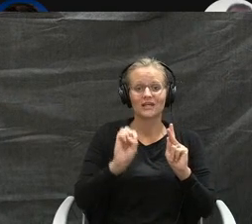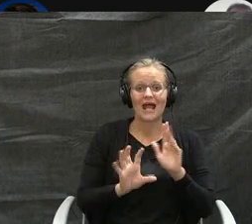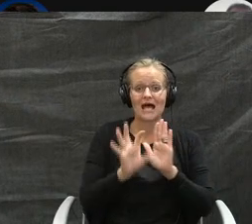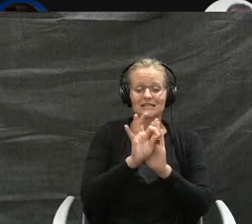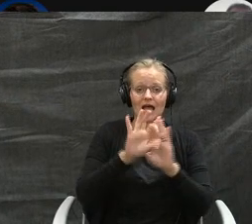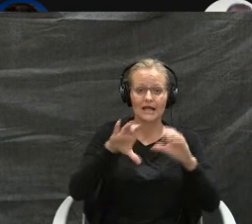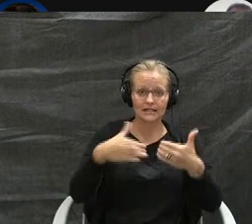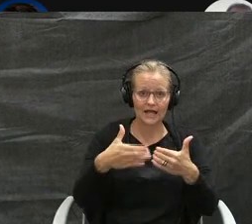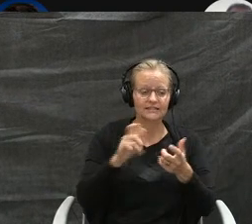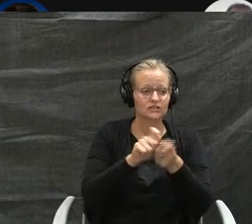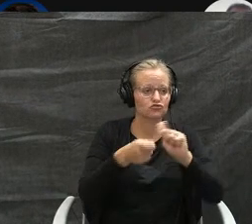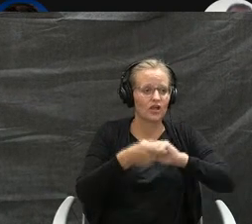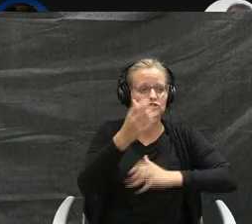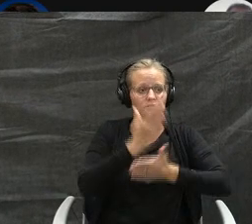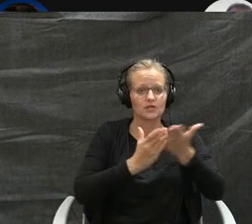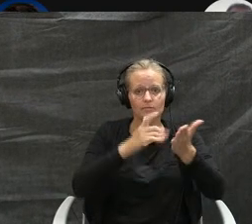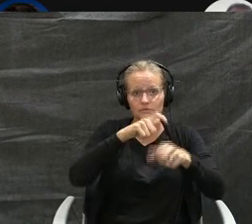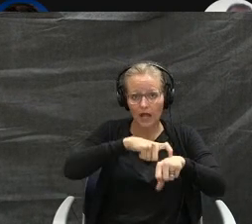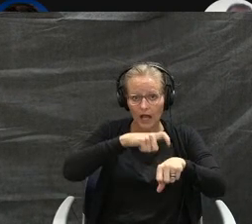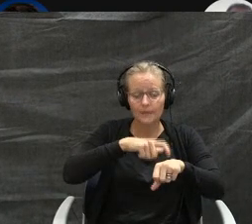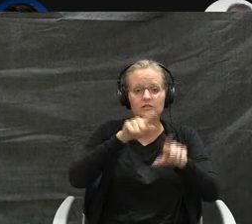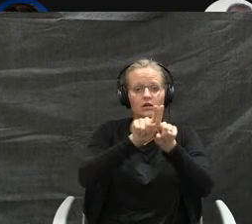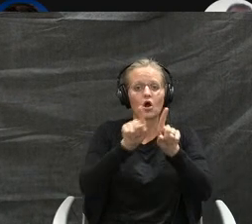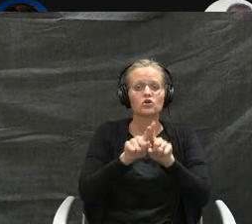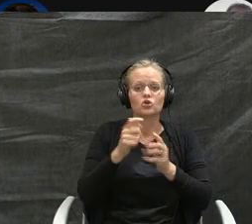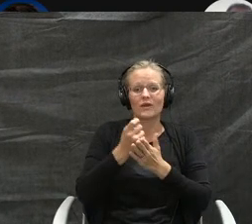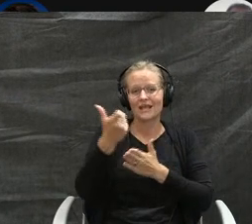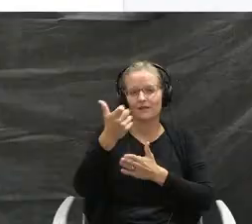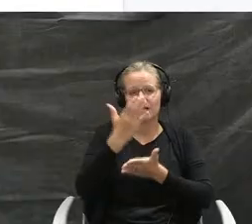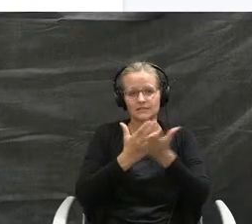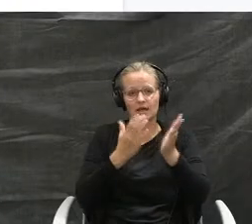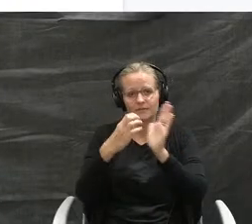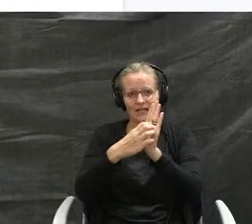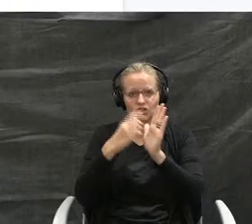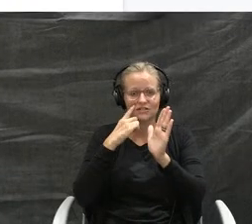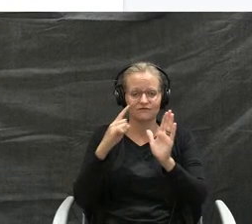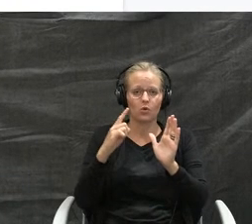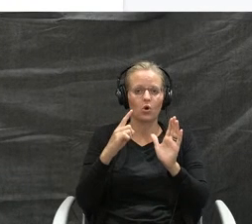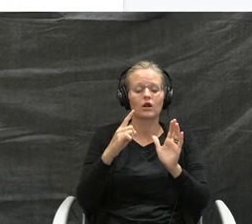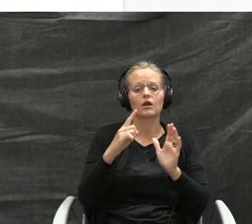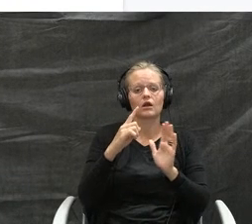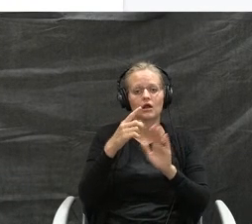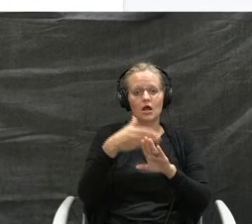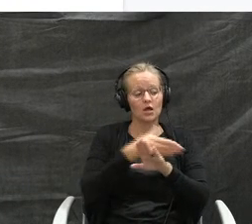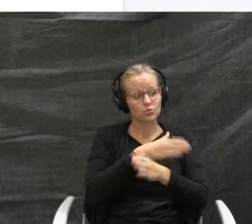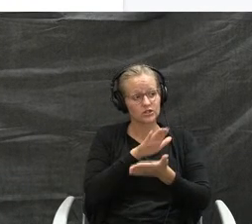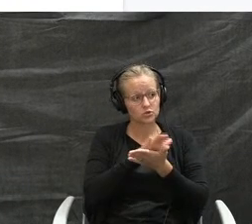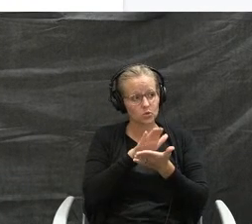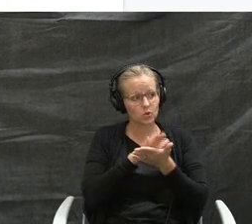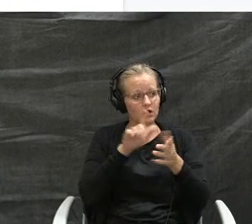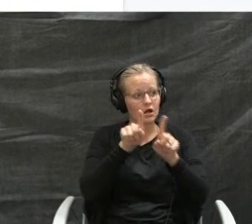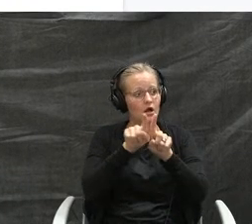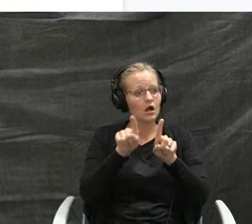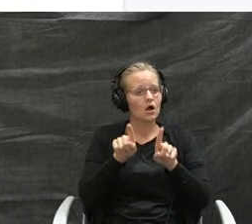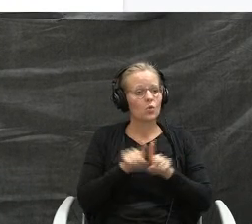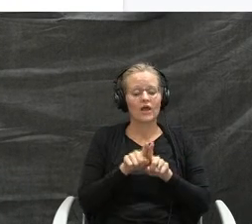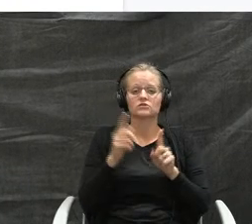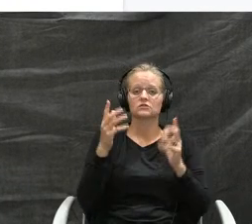class times, and we may need to eliminate some sections of preschool. We do intend to continue offering wraparound